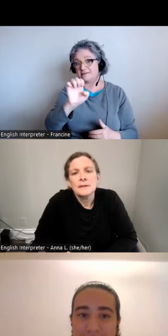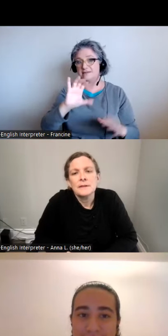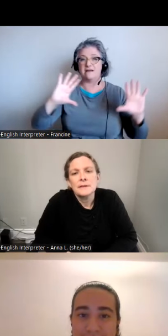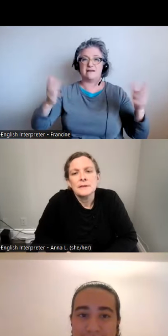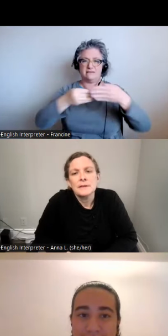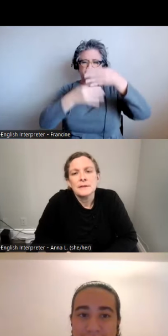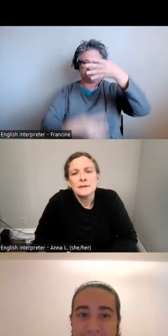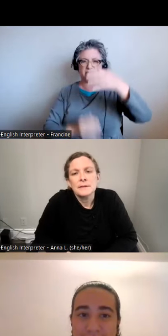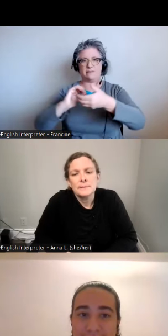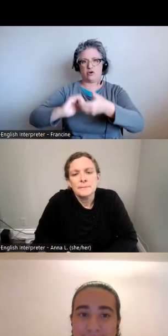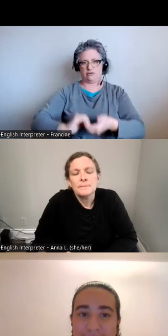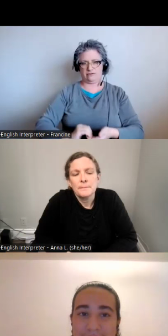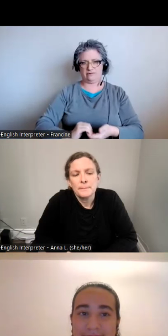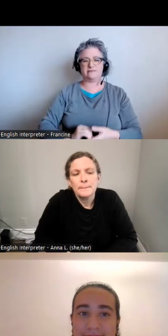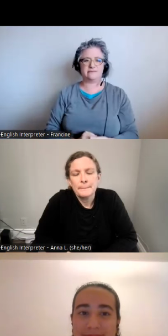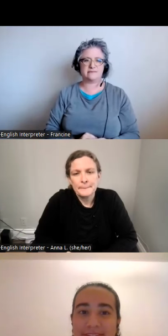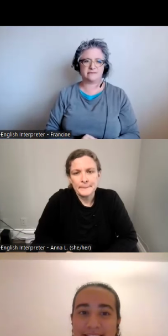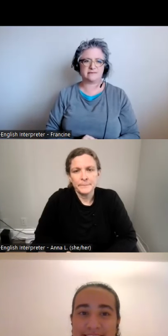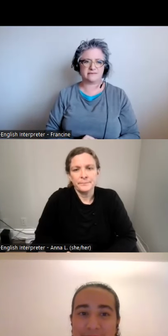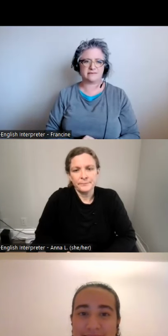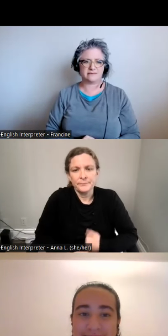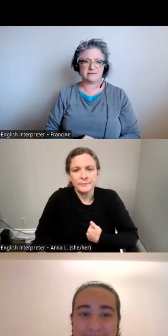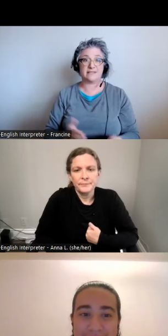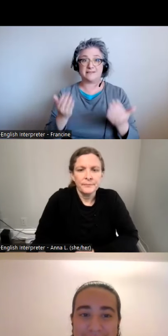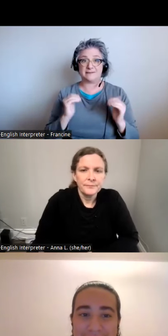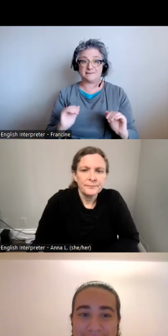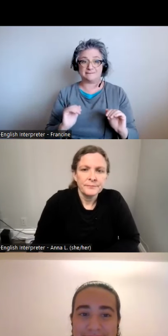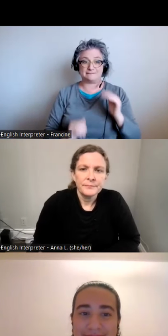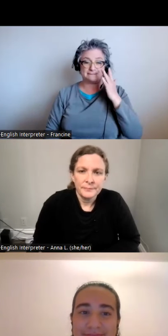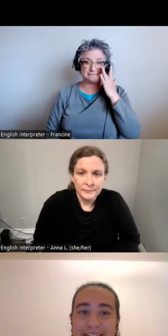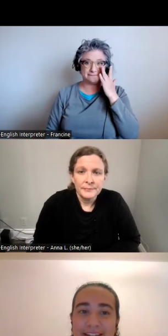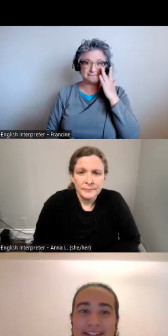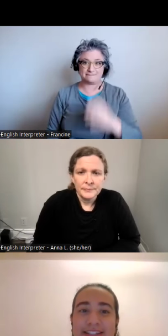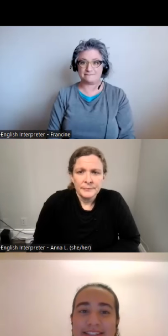Lt, Ethno-racial people with Disabilities Coalition of Ontario, also known as Er Dco North Yorkers for Disabled Persons, Silent Voice, Canada Inc and 3, Place.